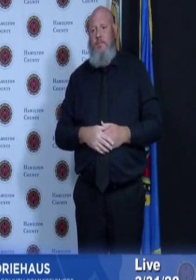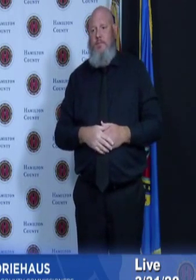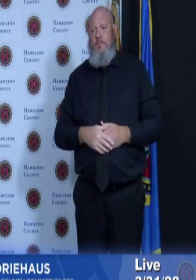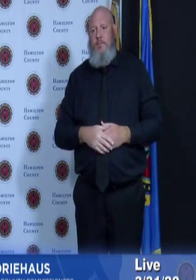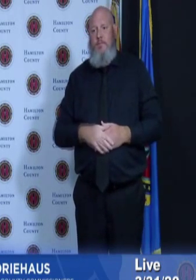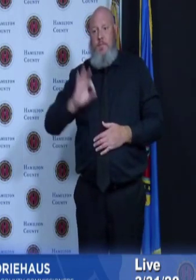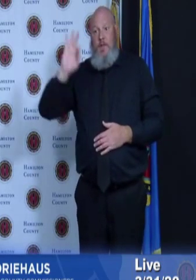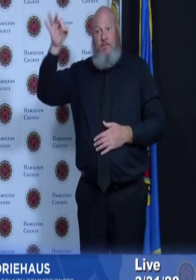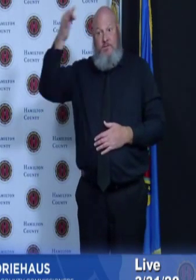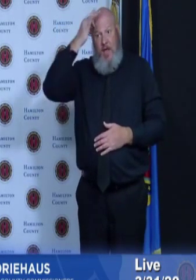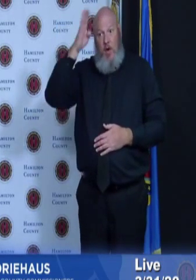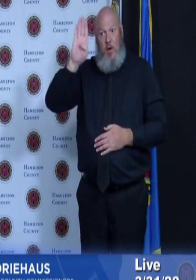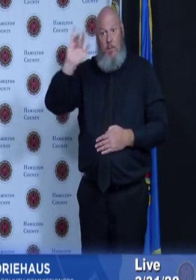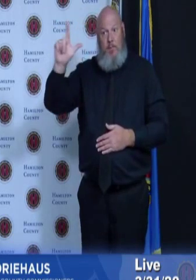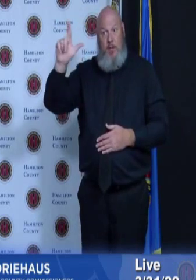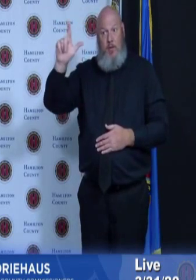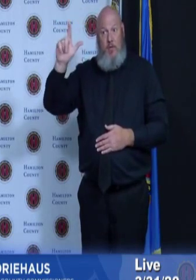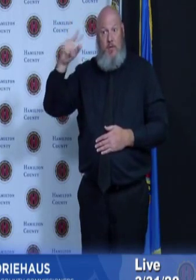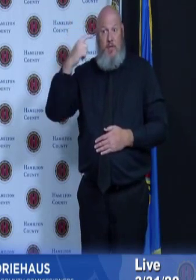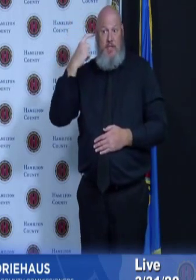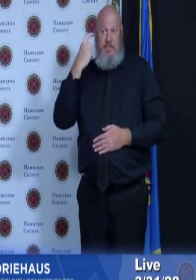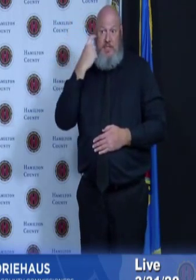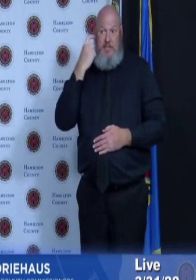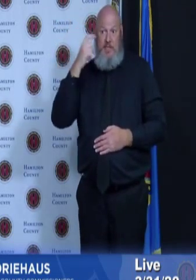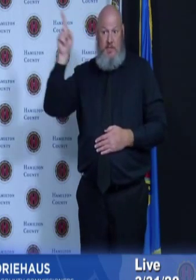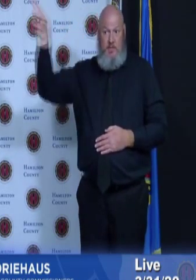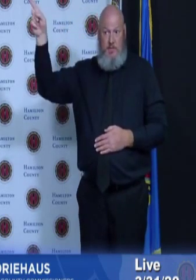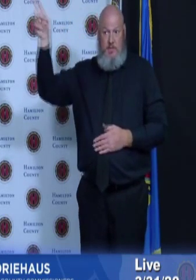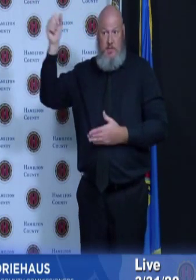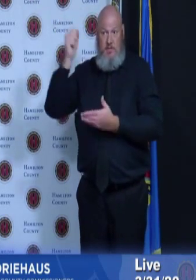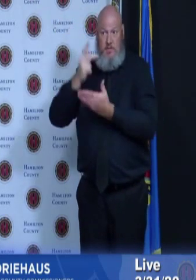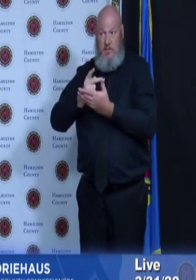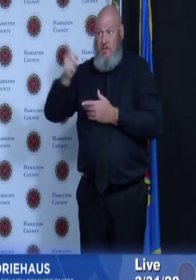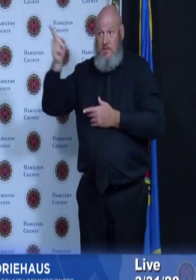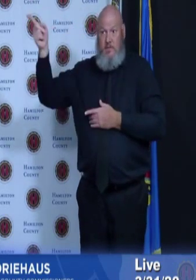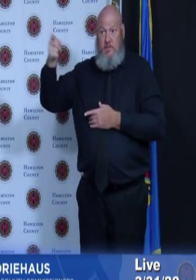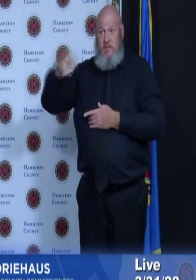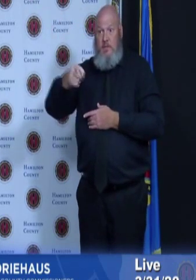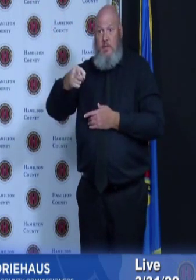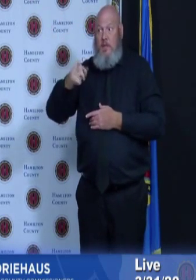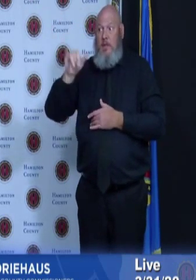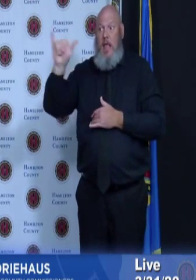by laying off 1700 people is only three million dollars I assume